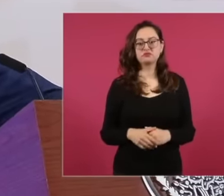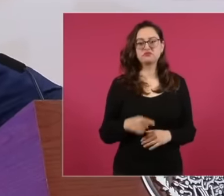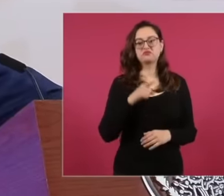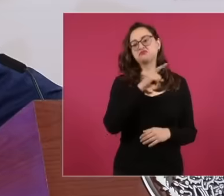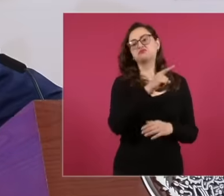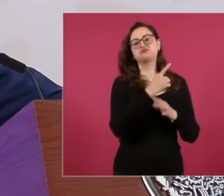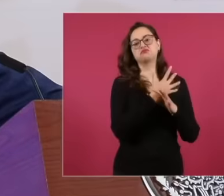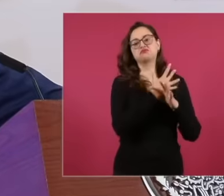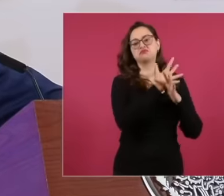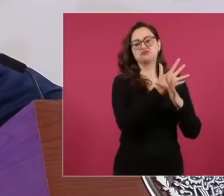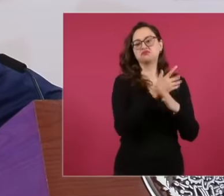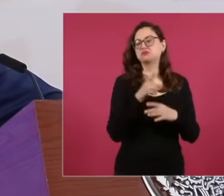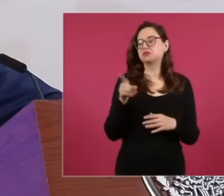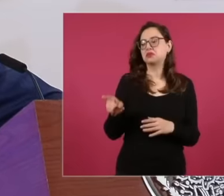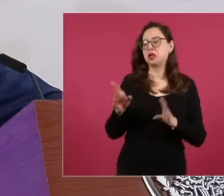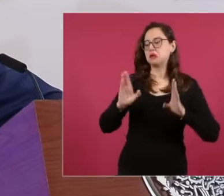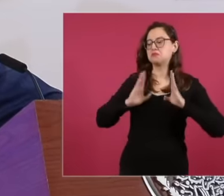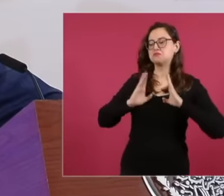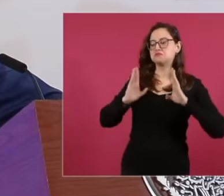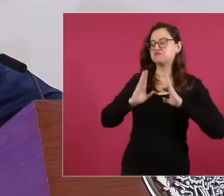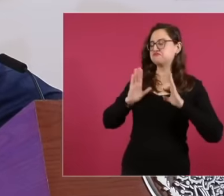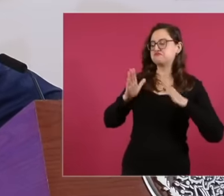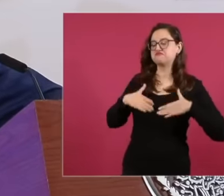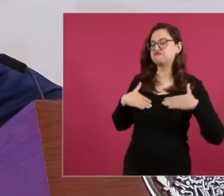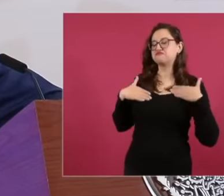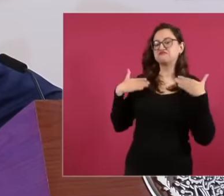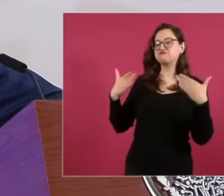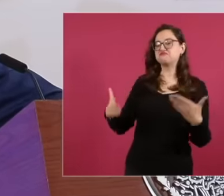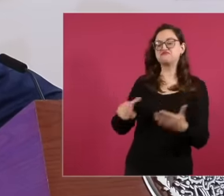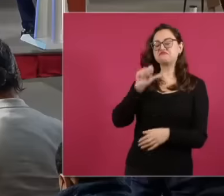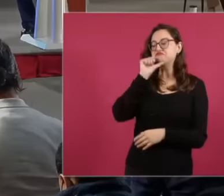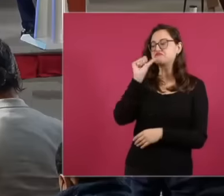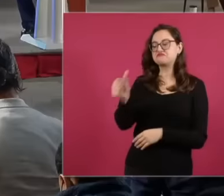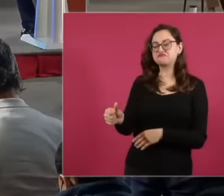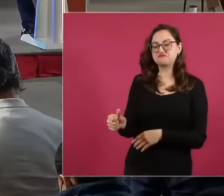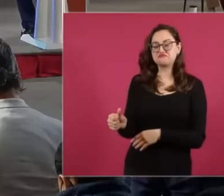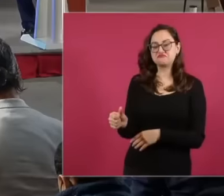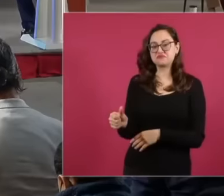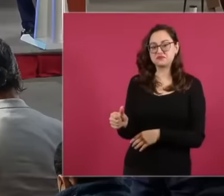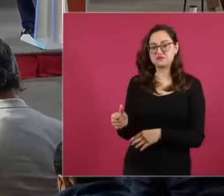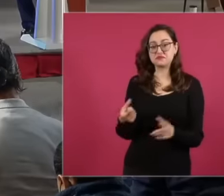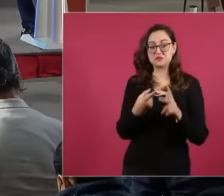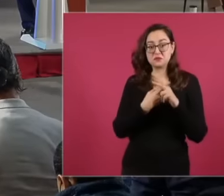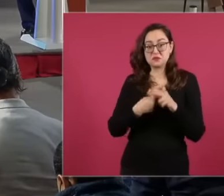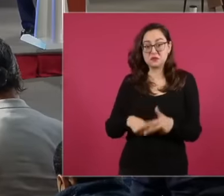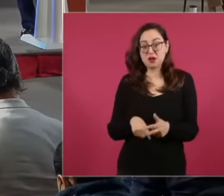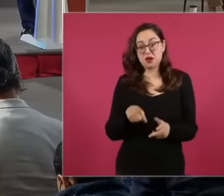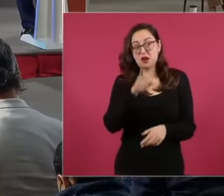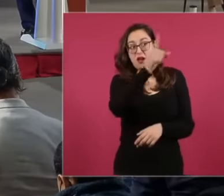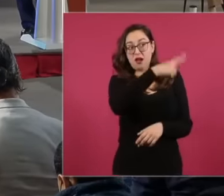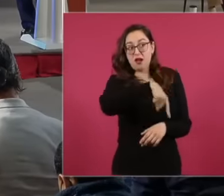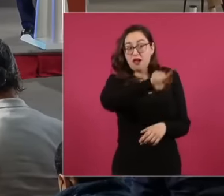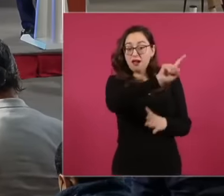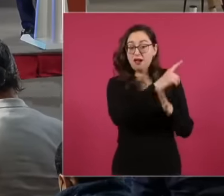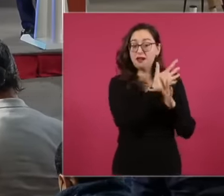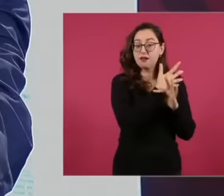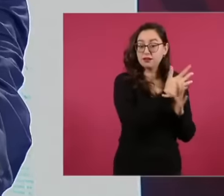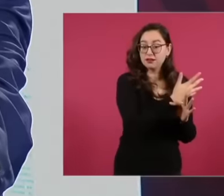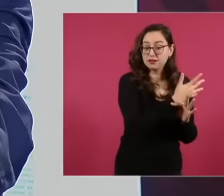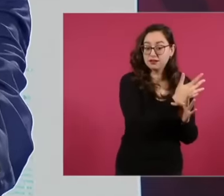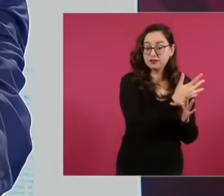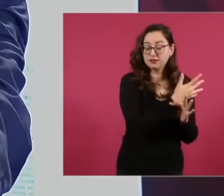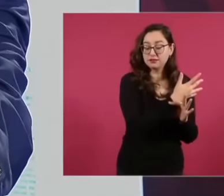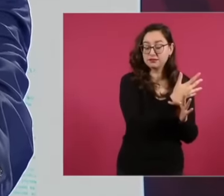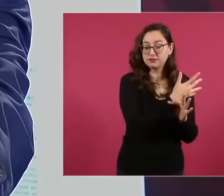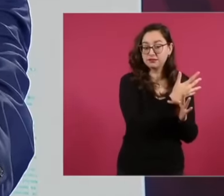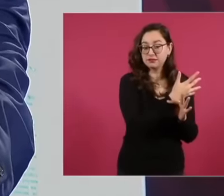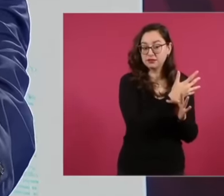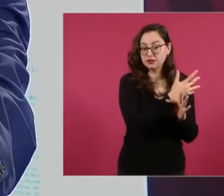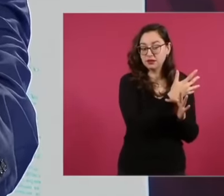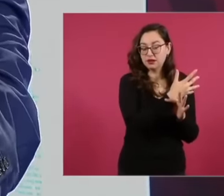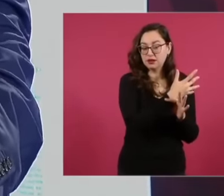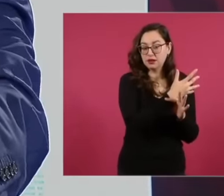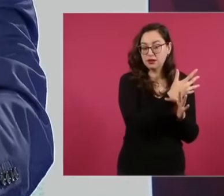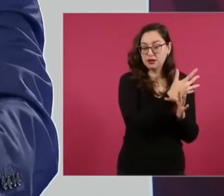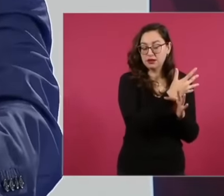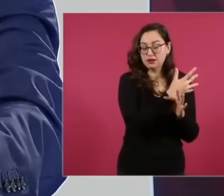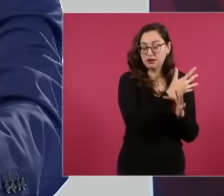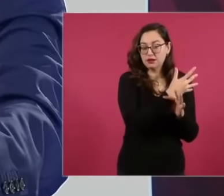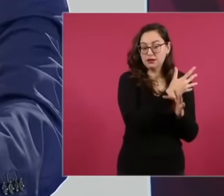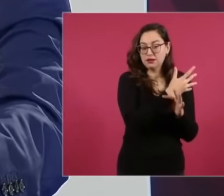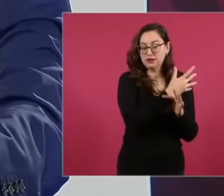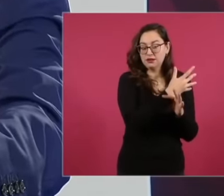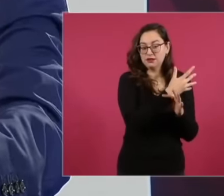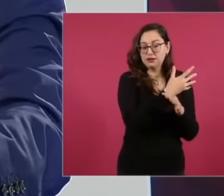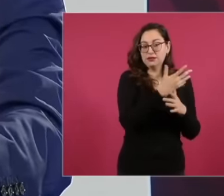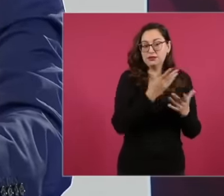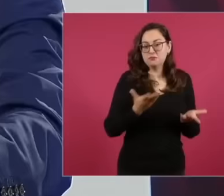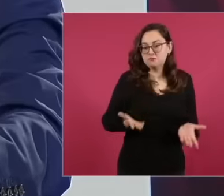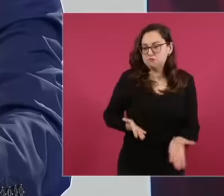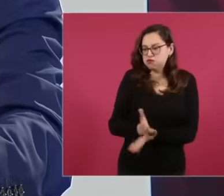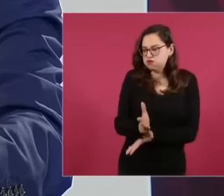Eastern army and well there was this interference